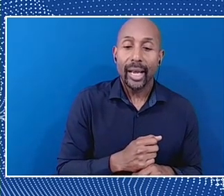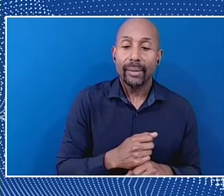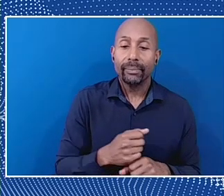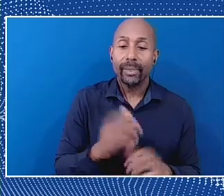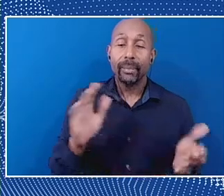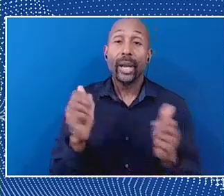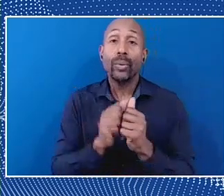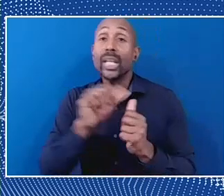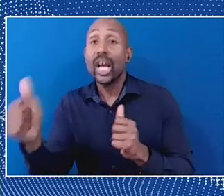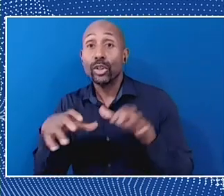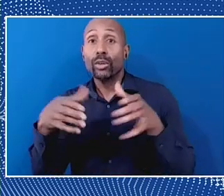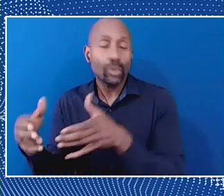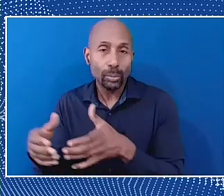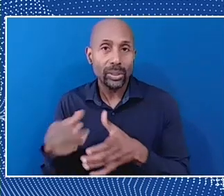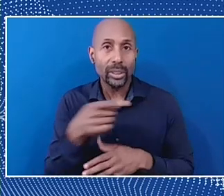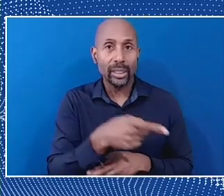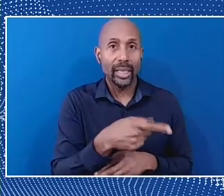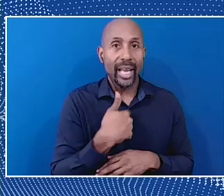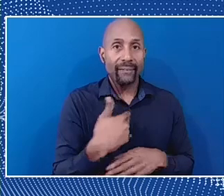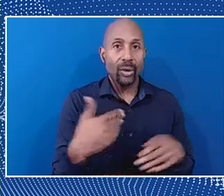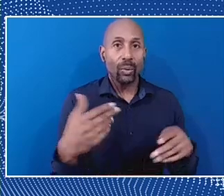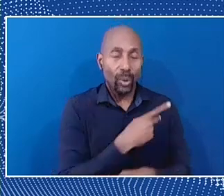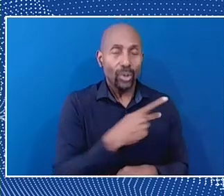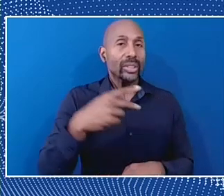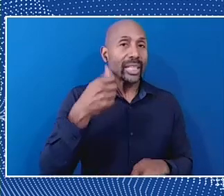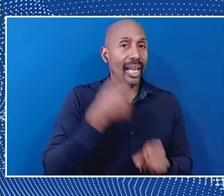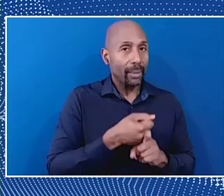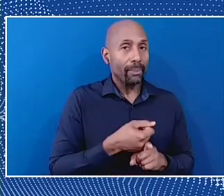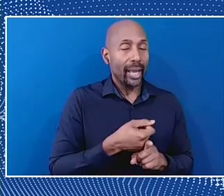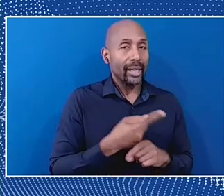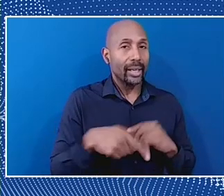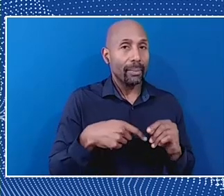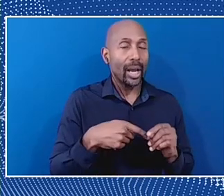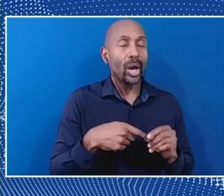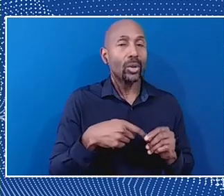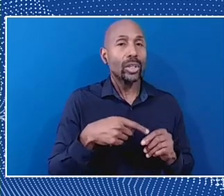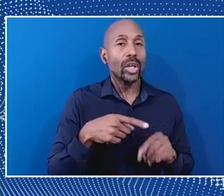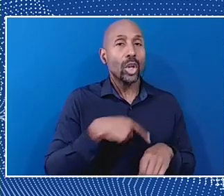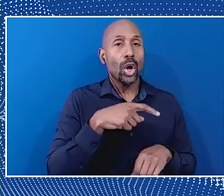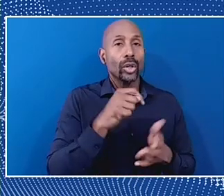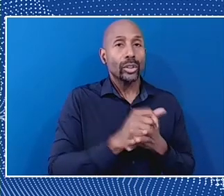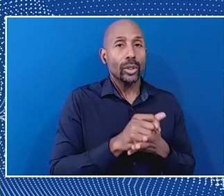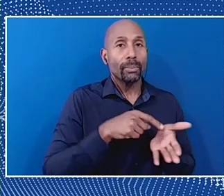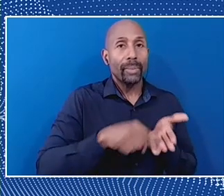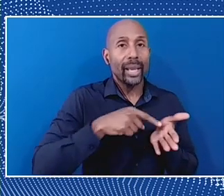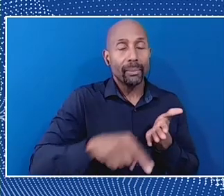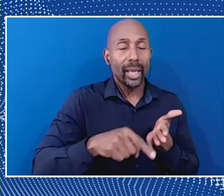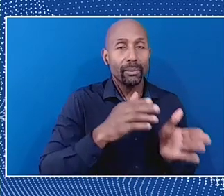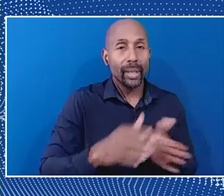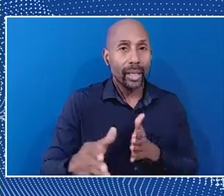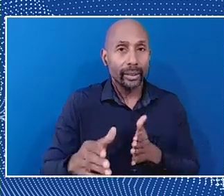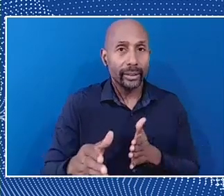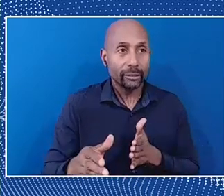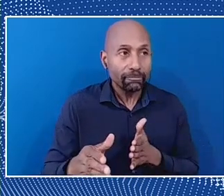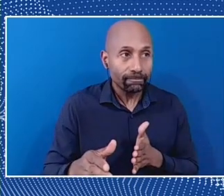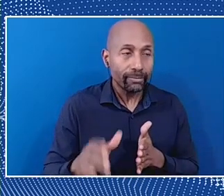And they're sending these student loan repayment plans for what feels like a lifetime. So again, this seems like a